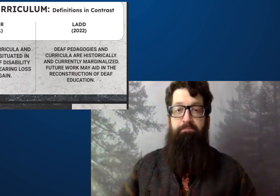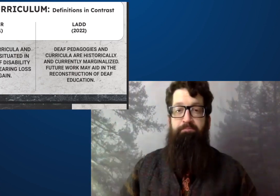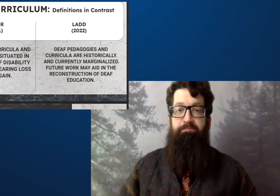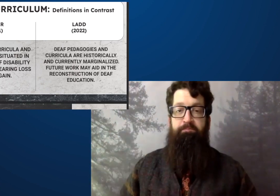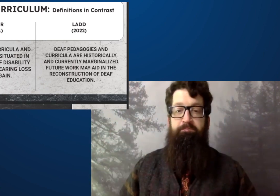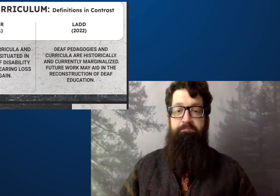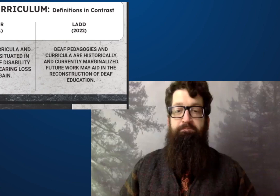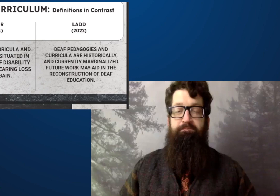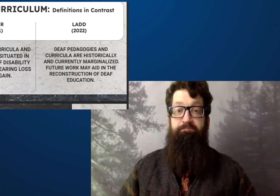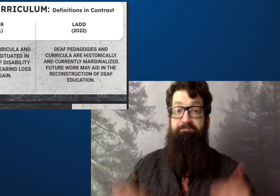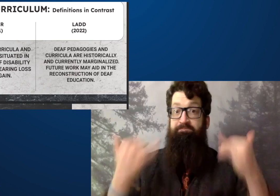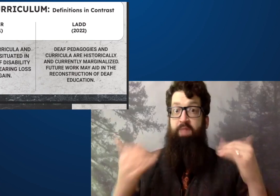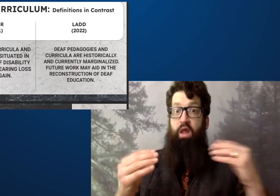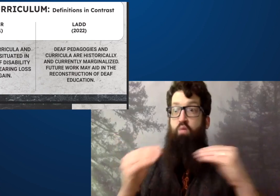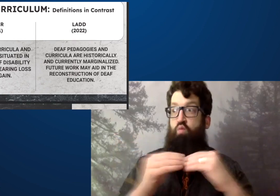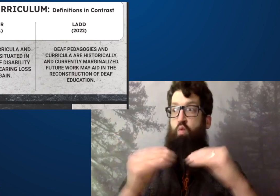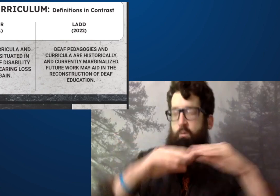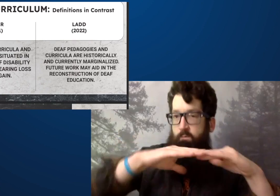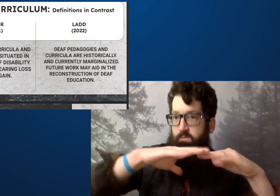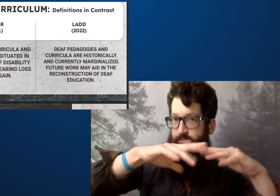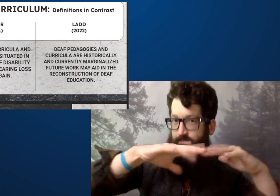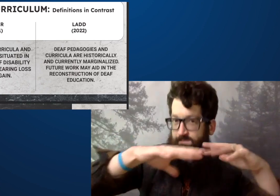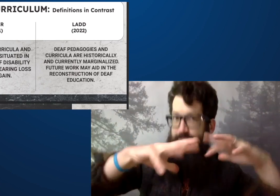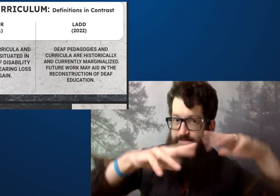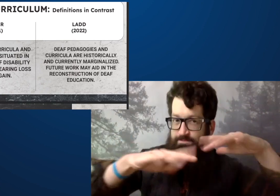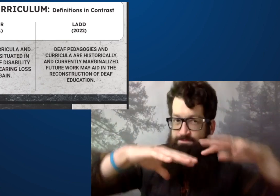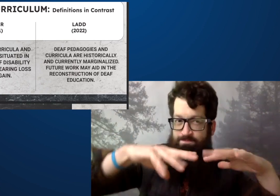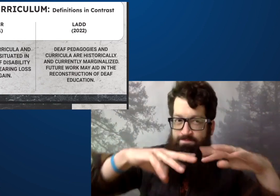Without that foundation, you don't have any stability.